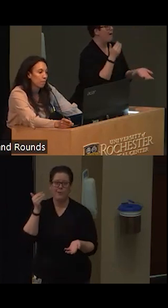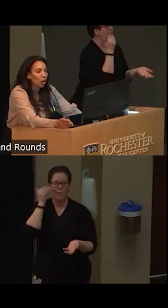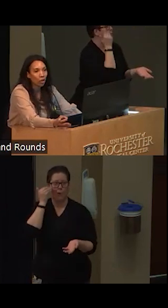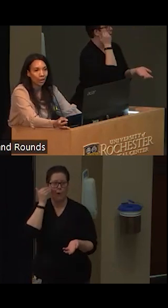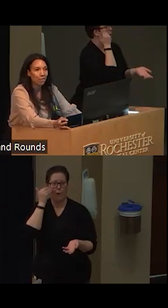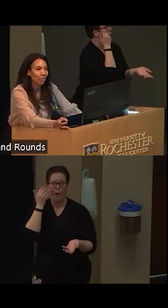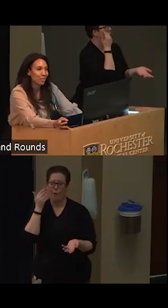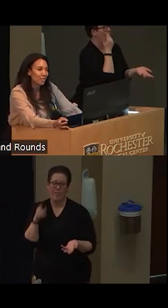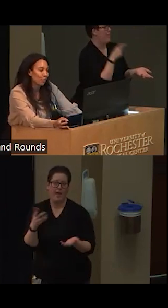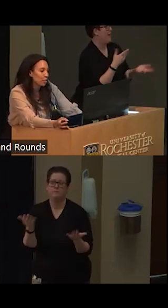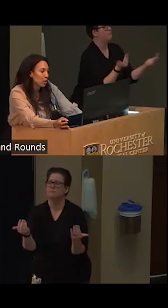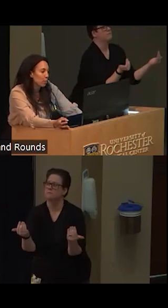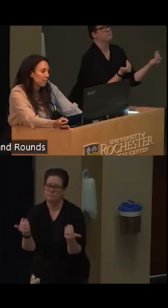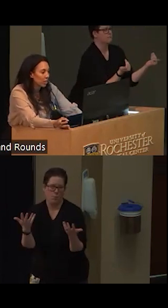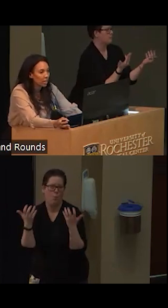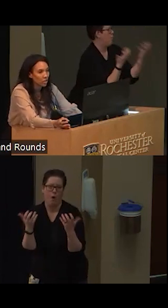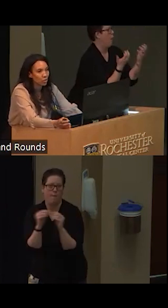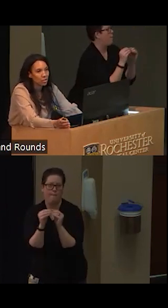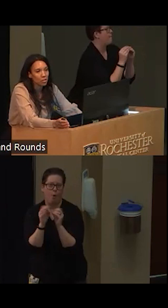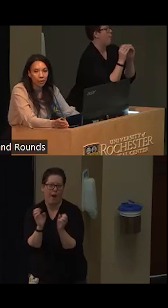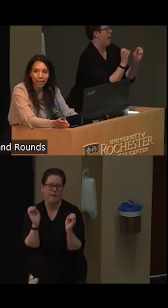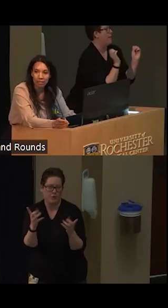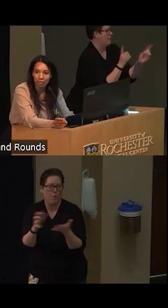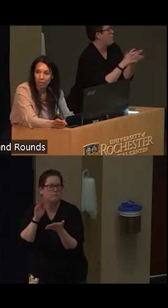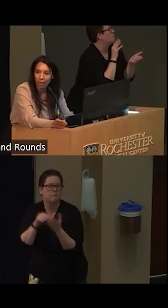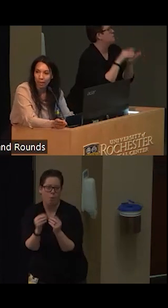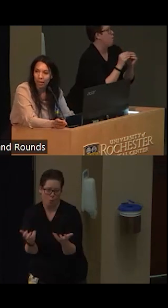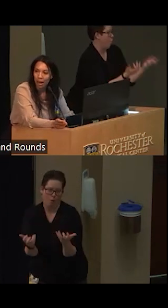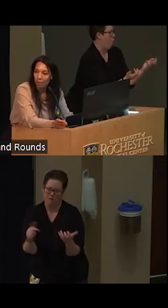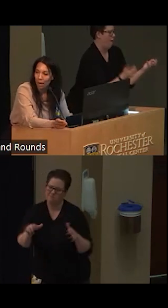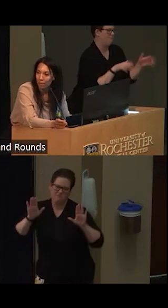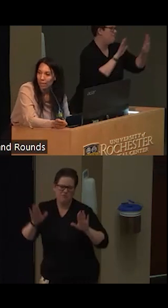um they're hungry for this for this type of education so this is a great environment I